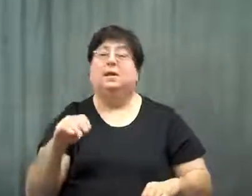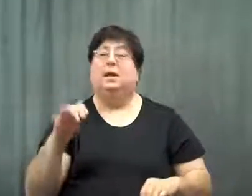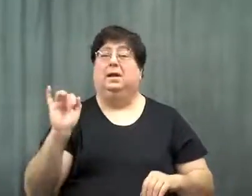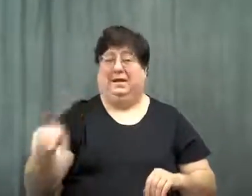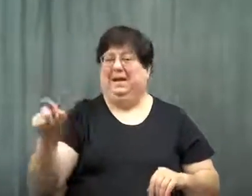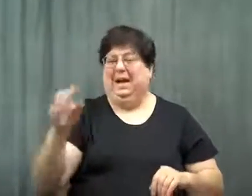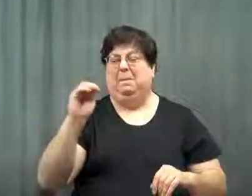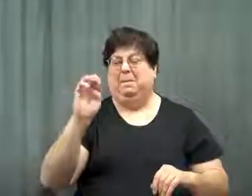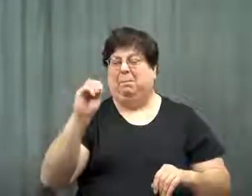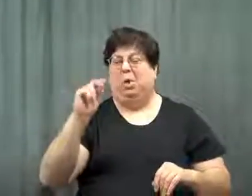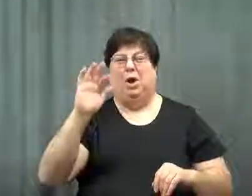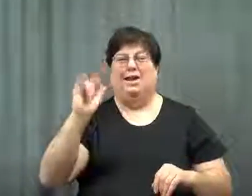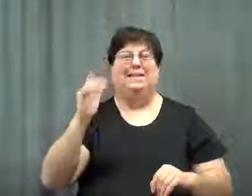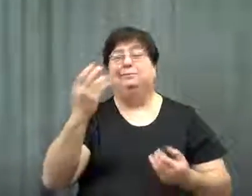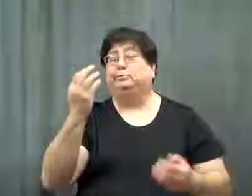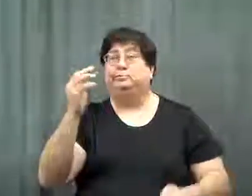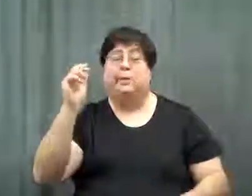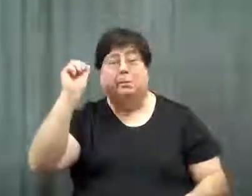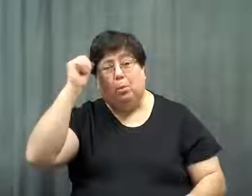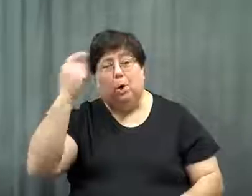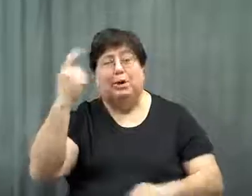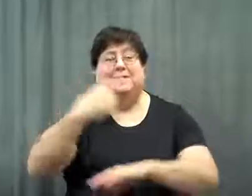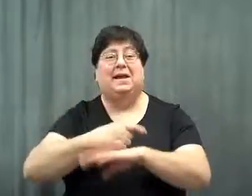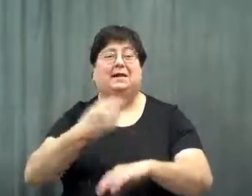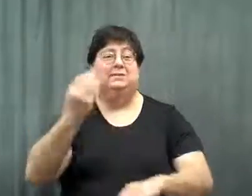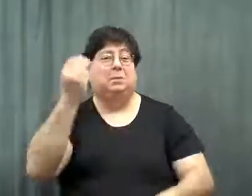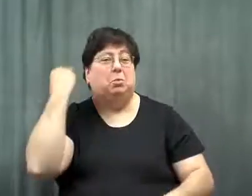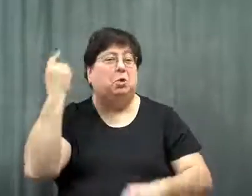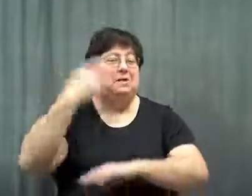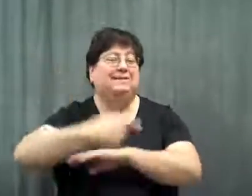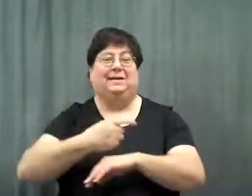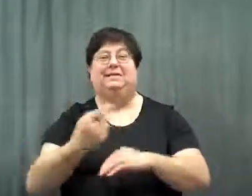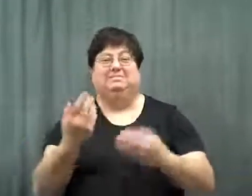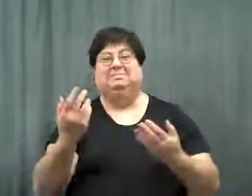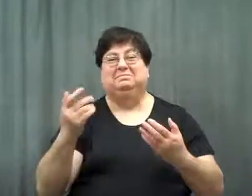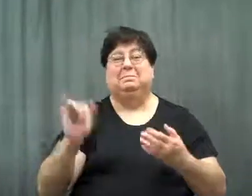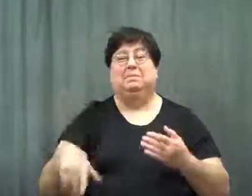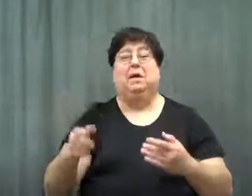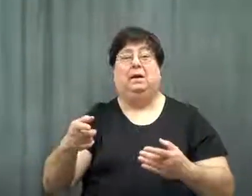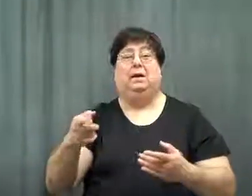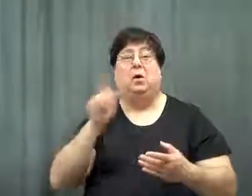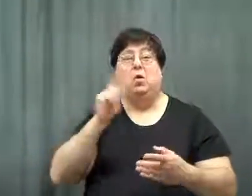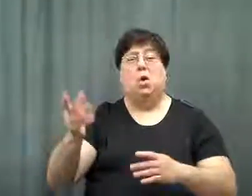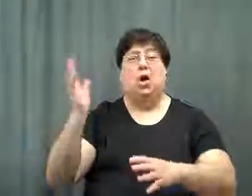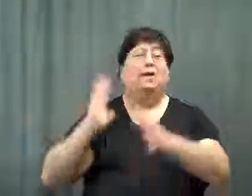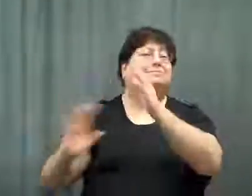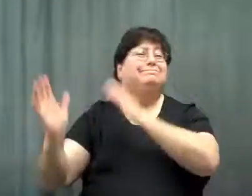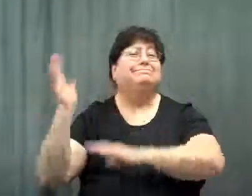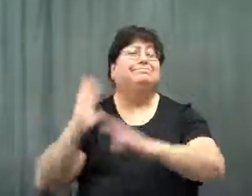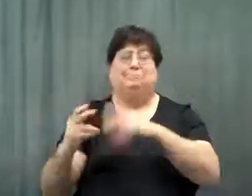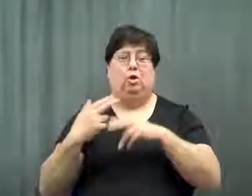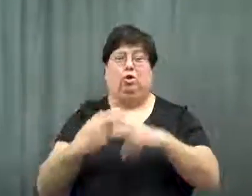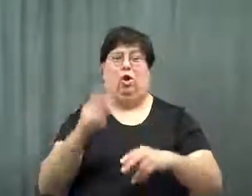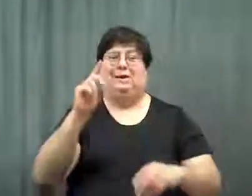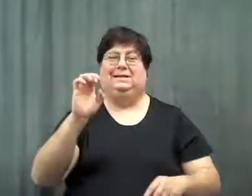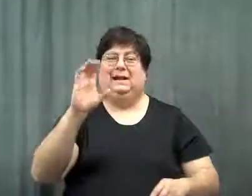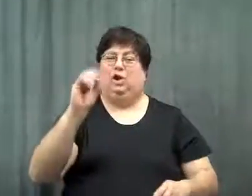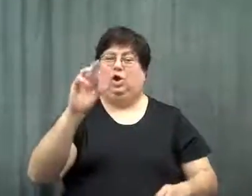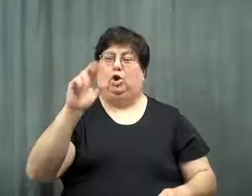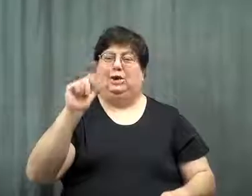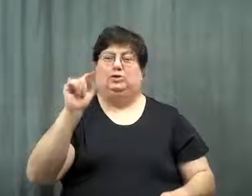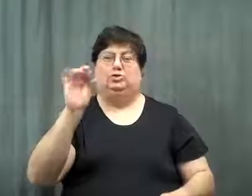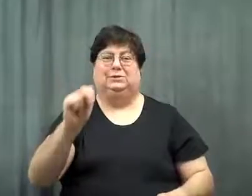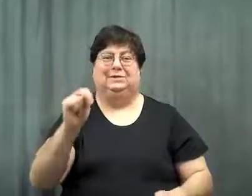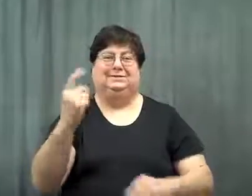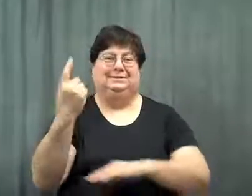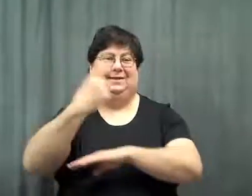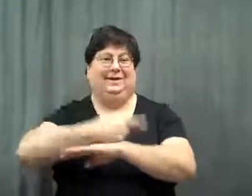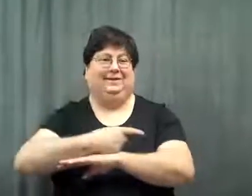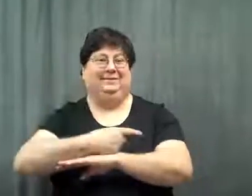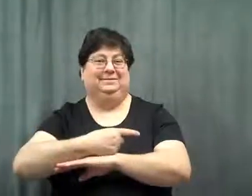Memorial Day, however you sign it, used to be called Decoration Day.